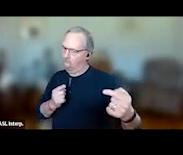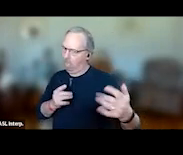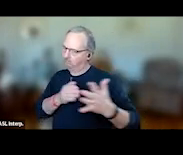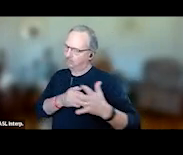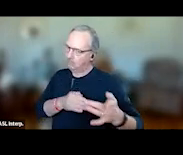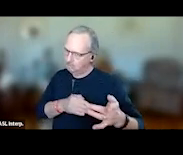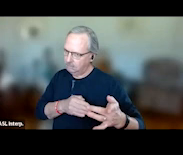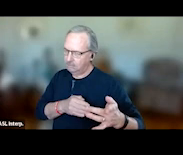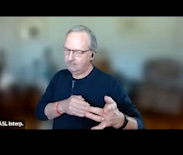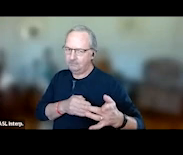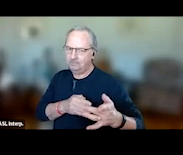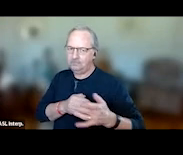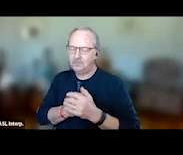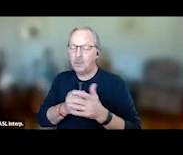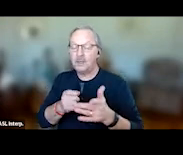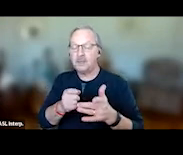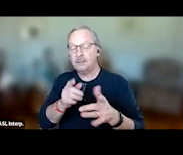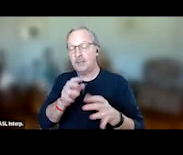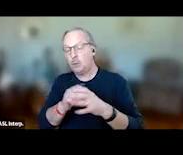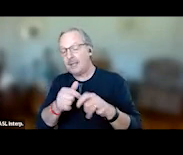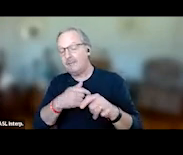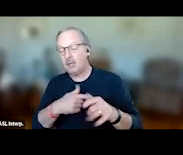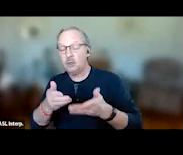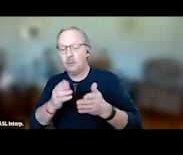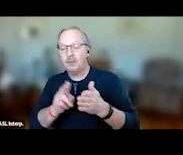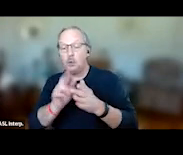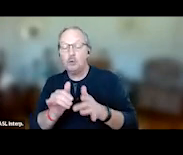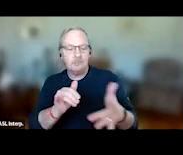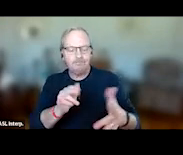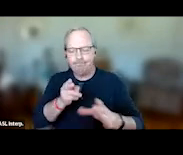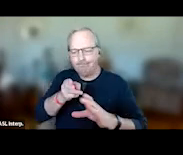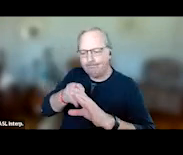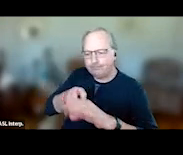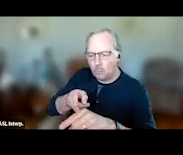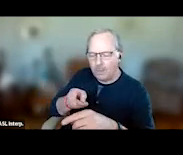And so this includes having service users be part of decisions such as which treatments they would prefer